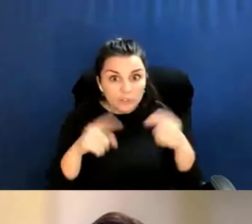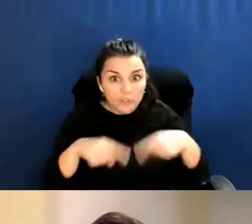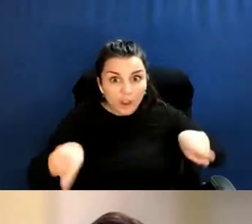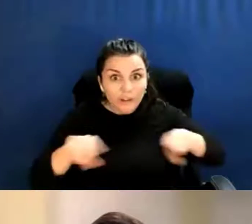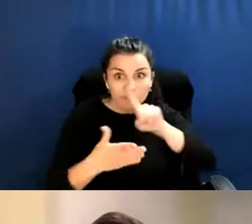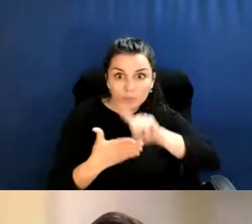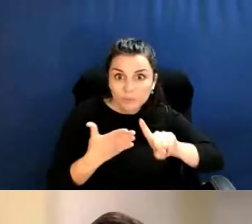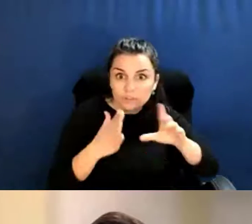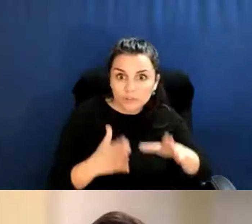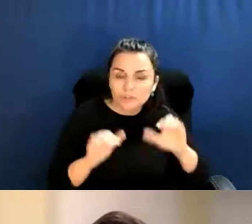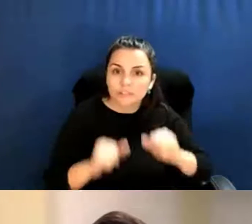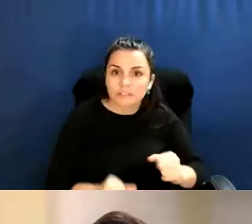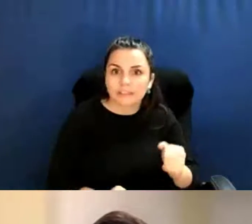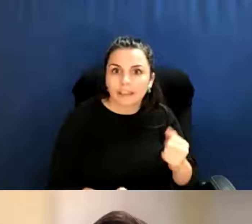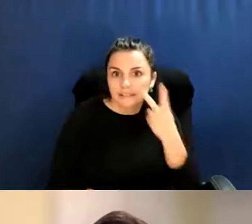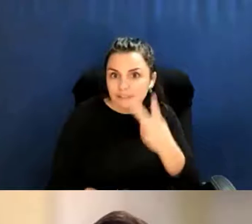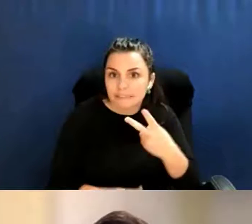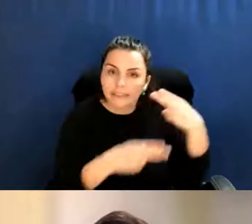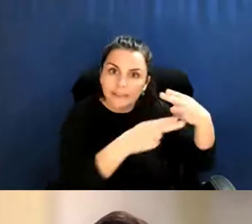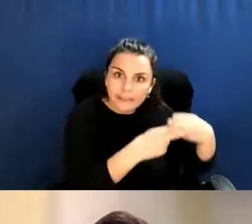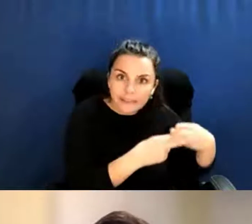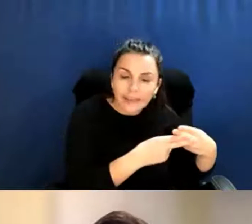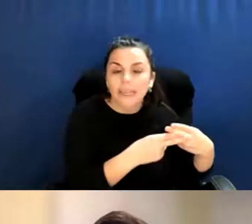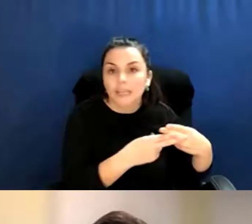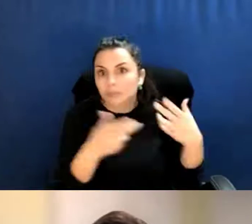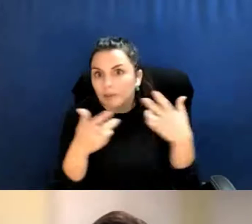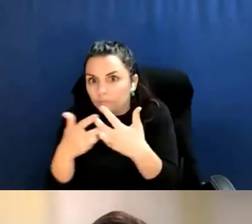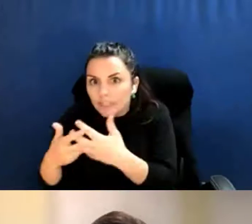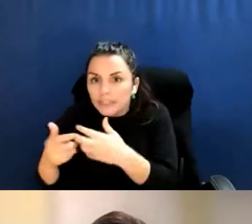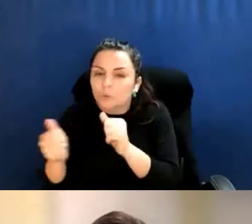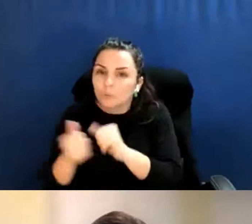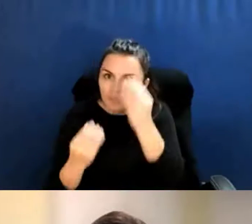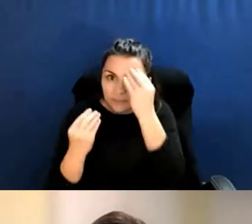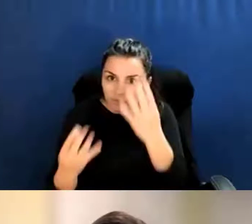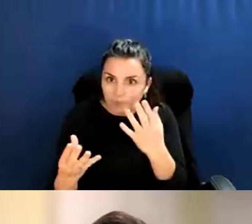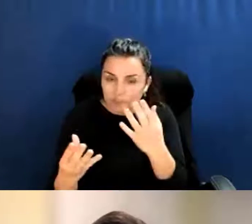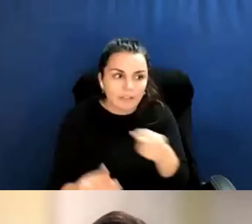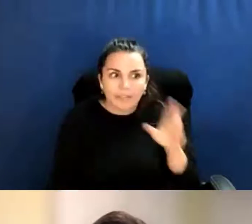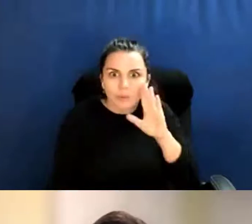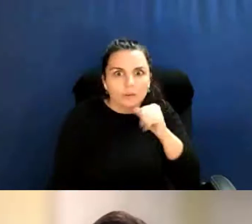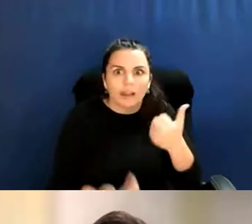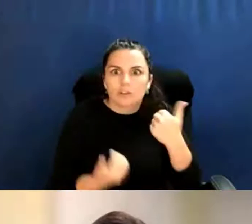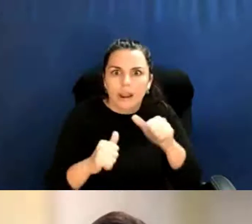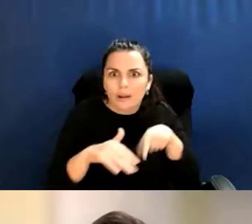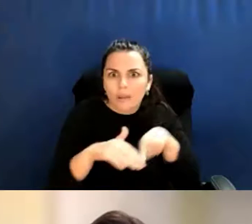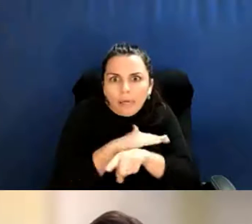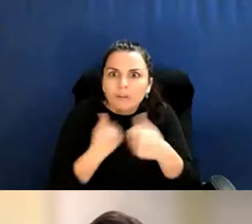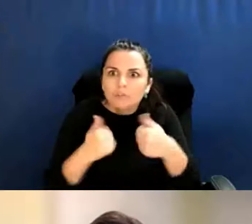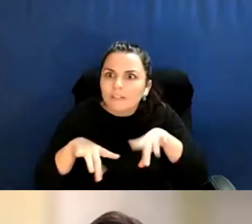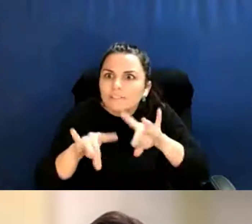to link the materials back to a living individual, and will not try to do that. If you're able to do that,